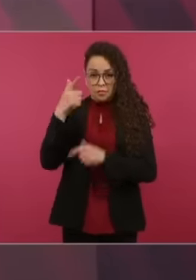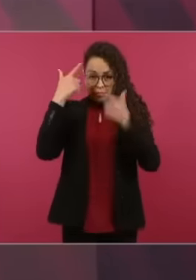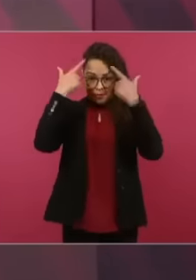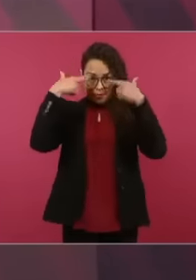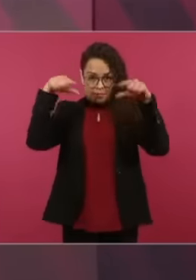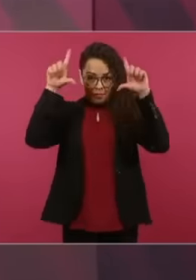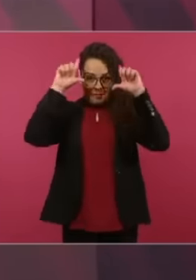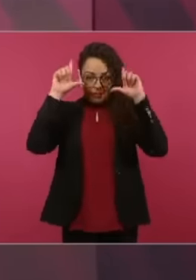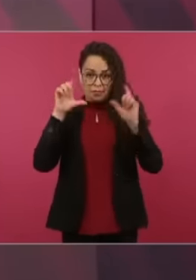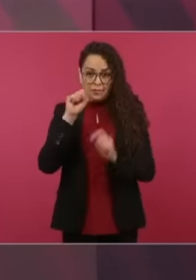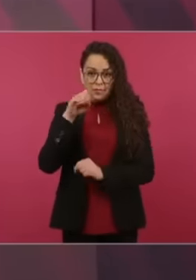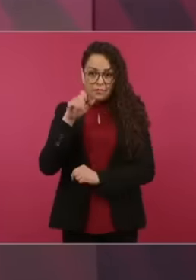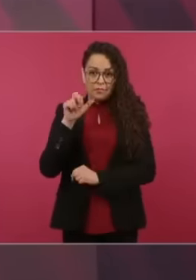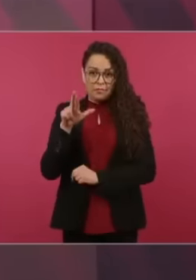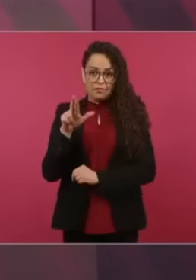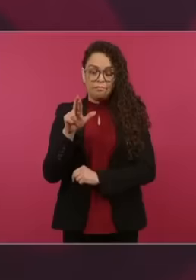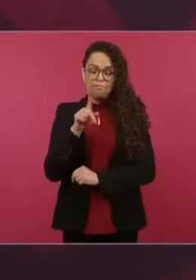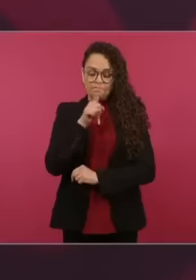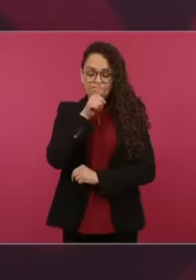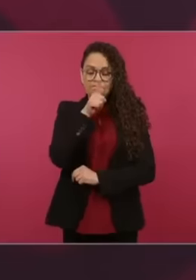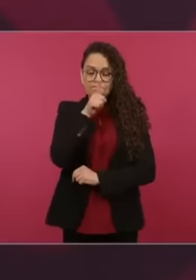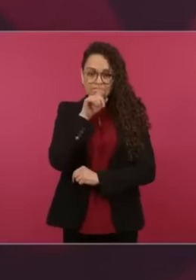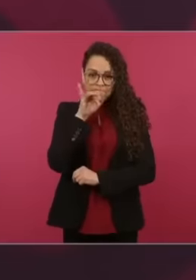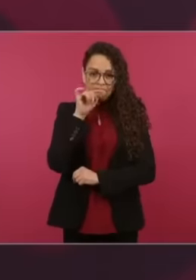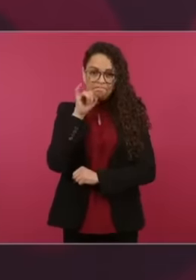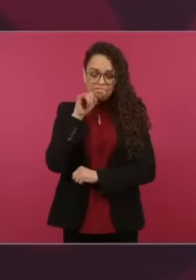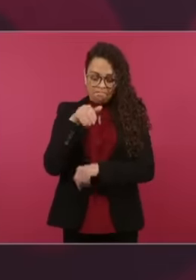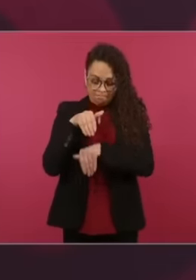subordinate, and they had even